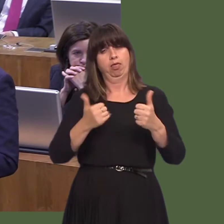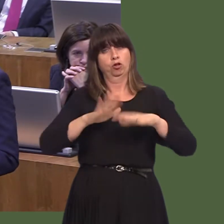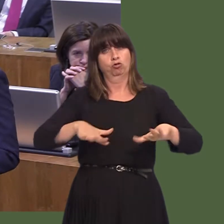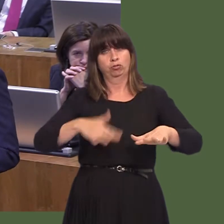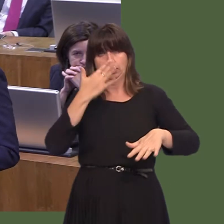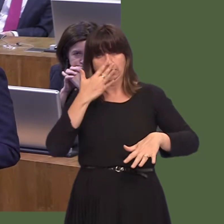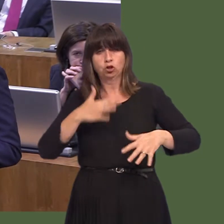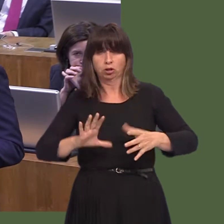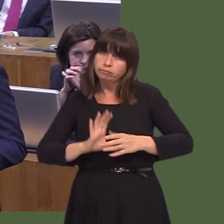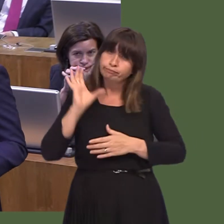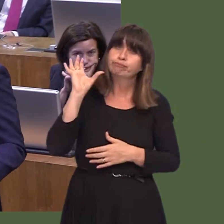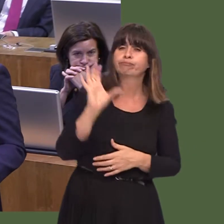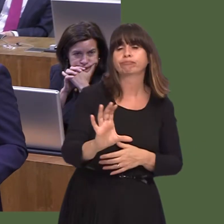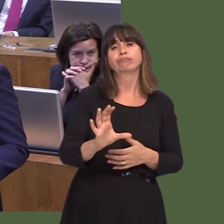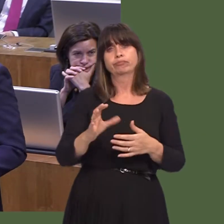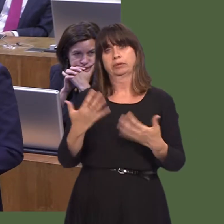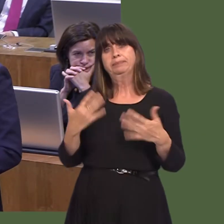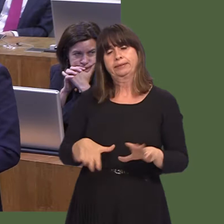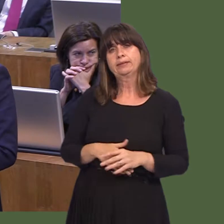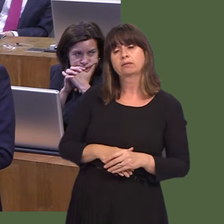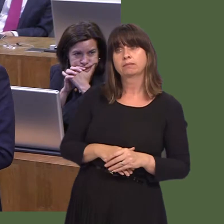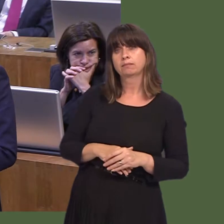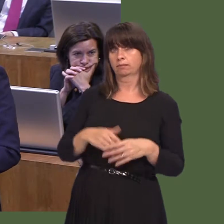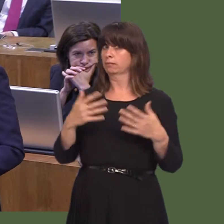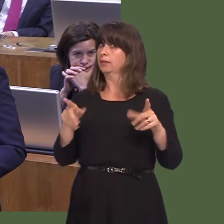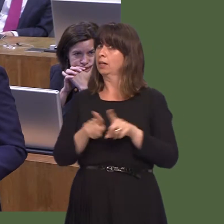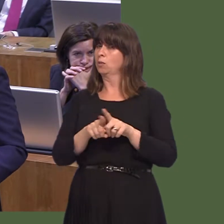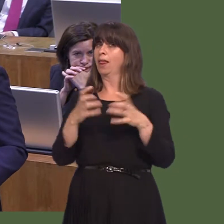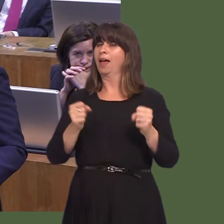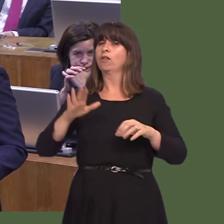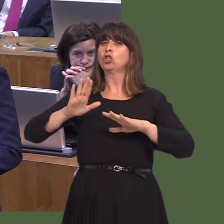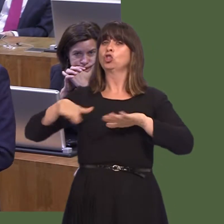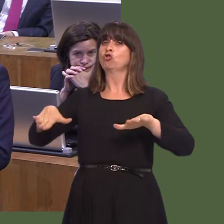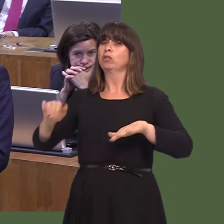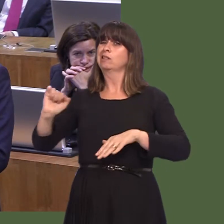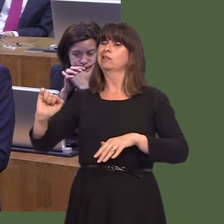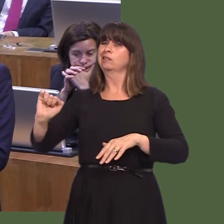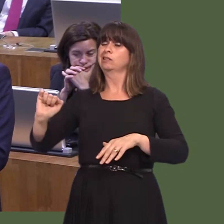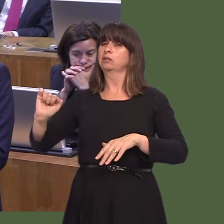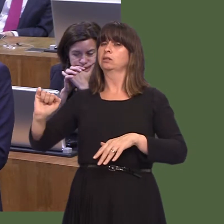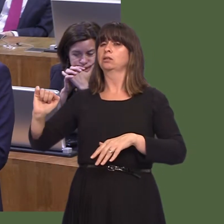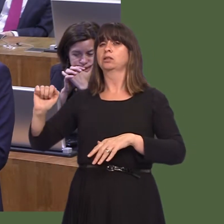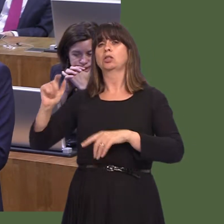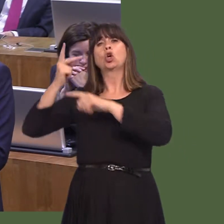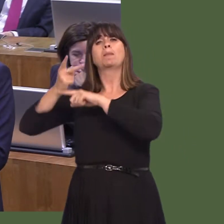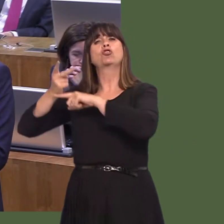given to CAMHS; and, of course, we have the children's commissioner there, who is able to advise us in terms of what more we might need to do.